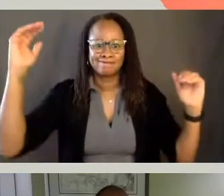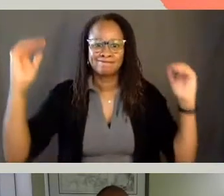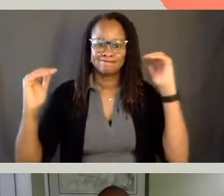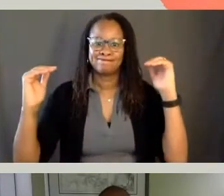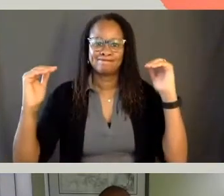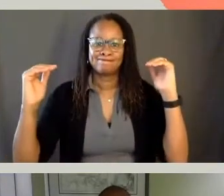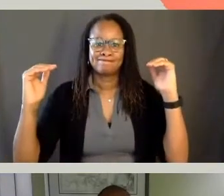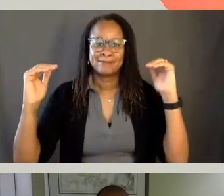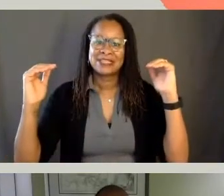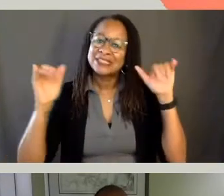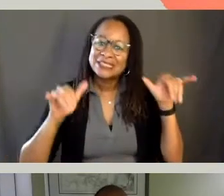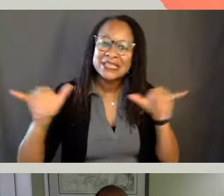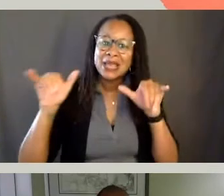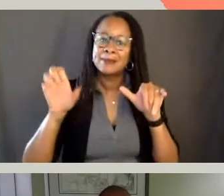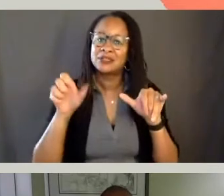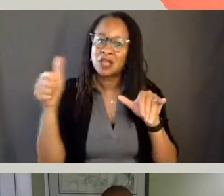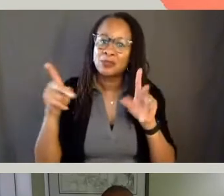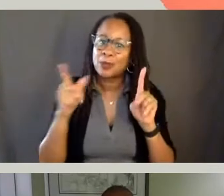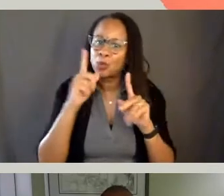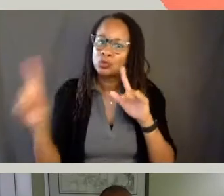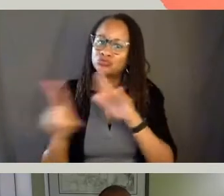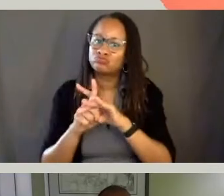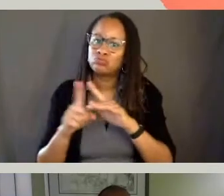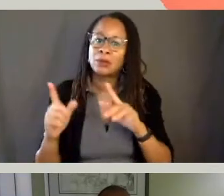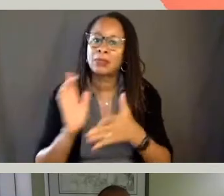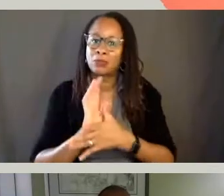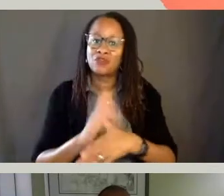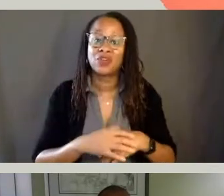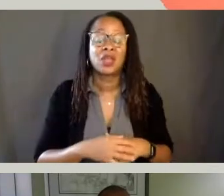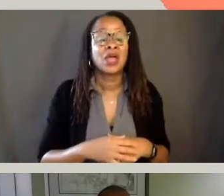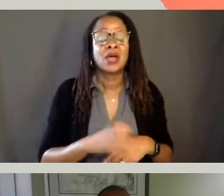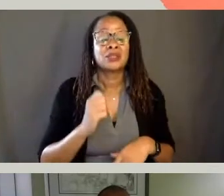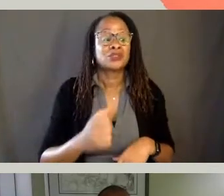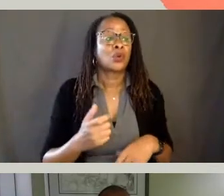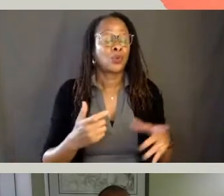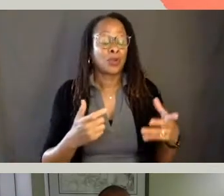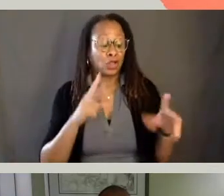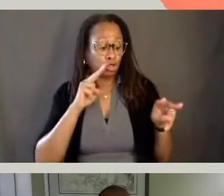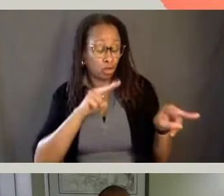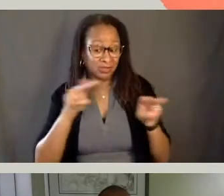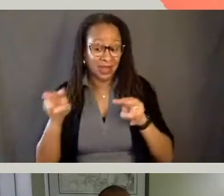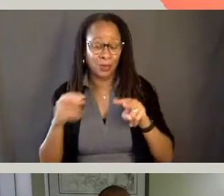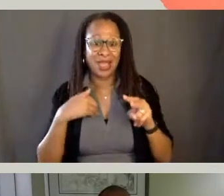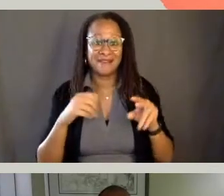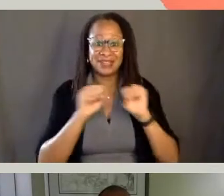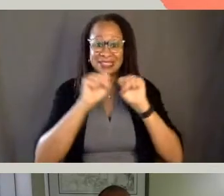And we sort of looked at it and came up with a system and sort of kind of like a four tiered system.